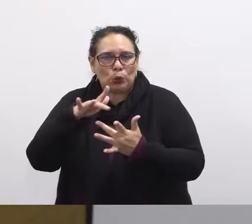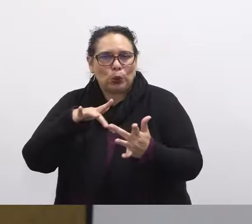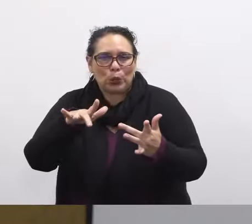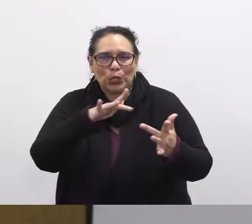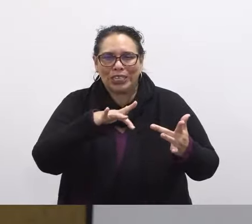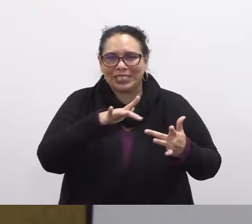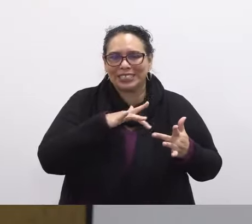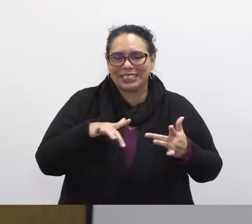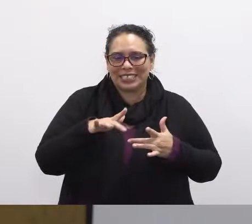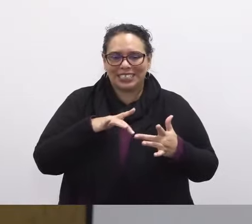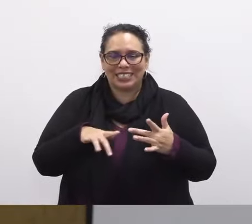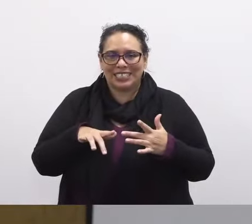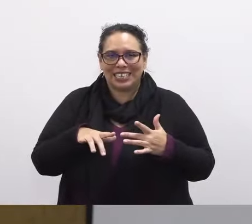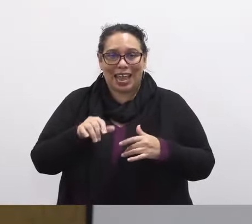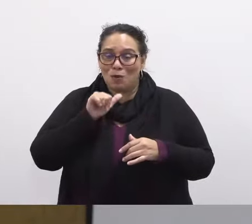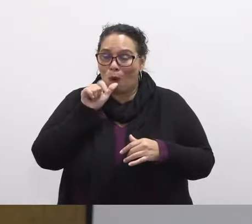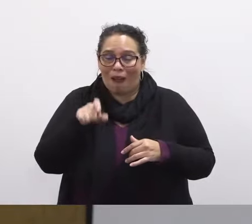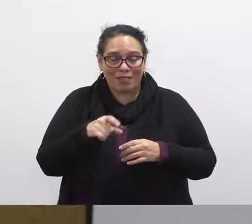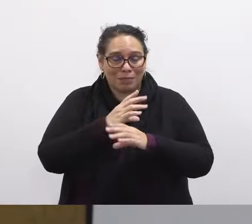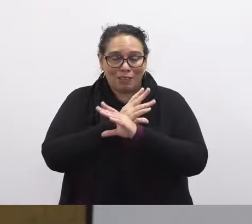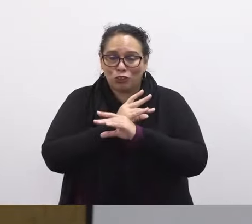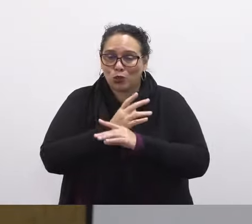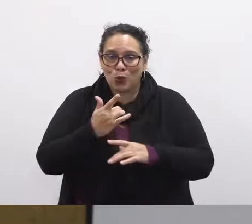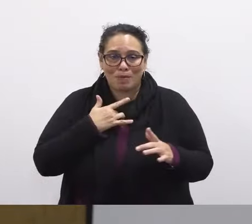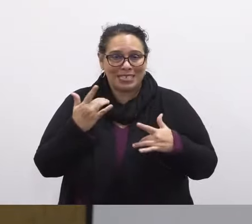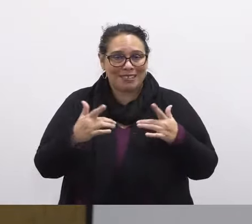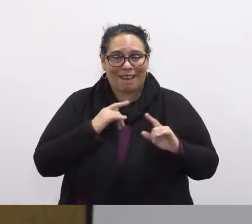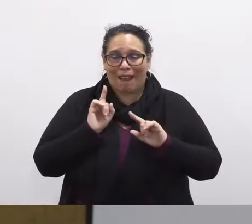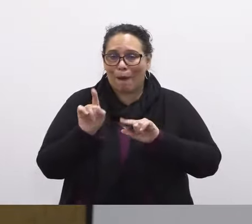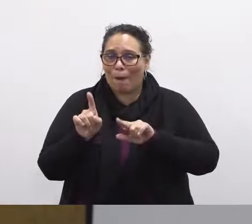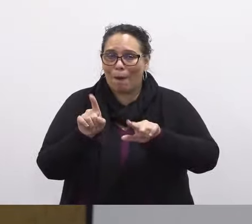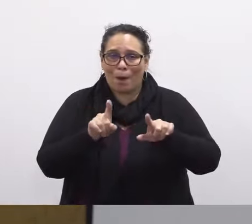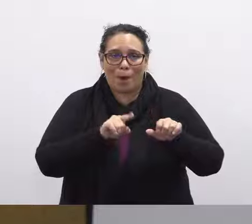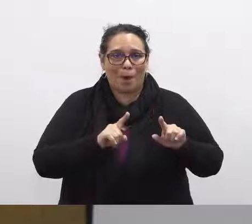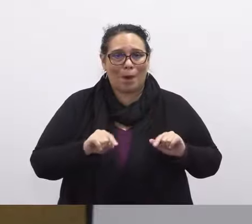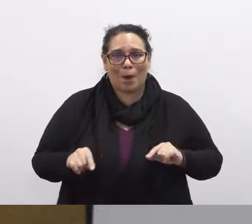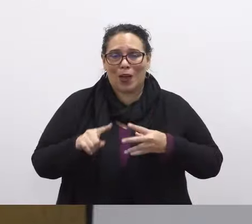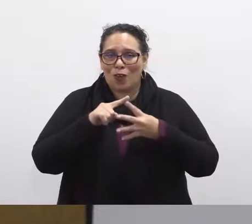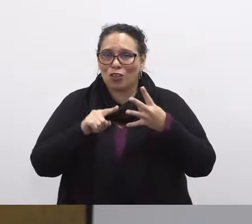it won't have to be virtual, so I'm excited about that. And obviously those four schools will be a part of it.